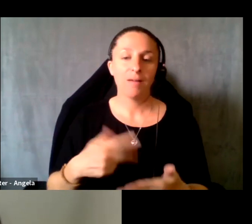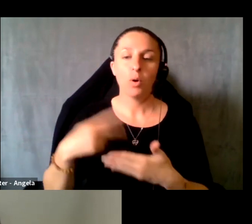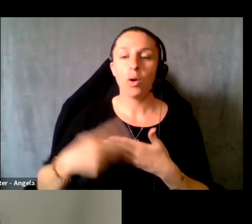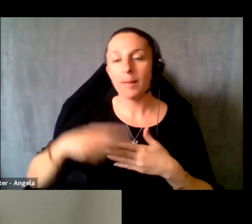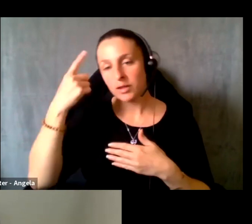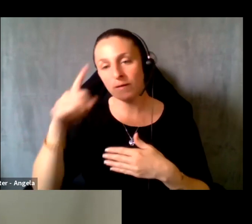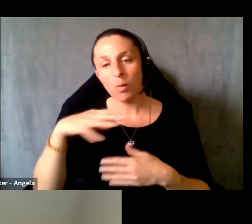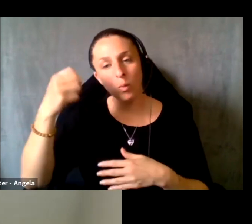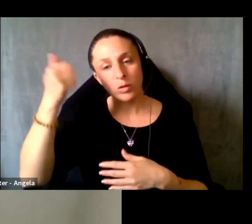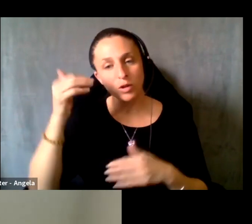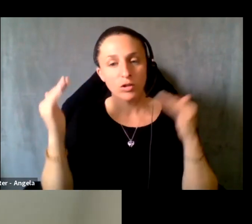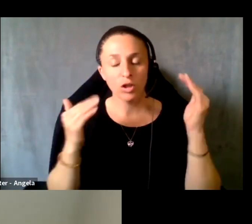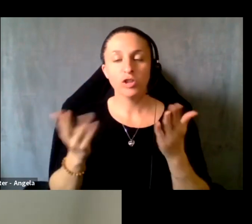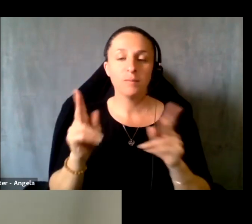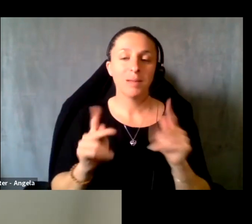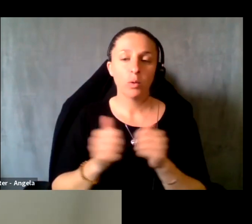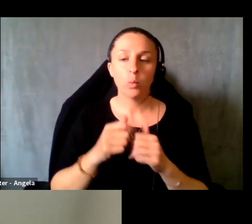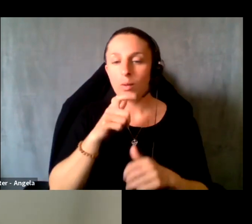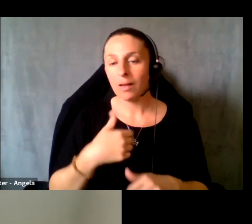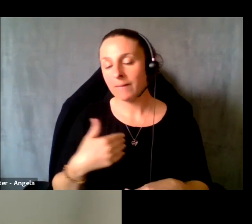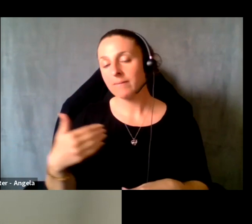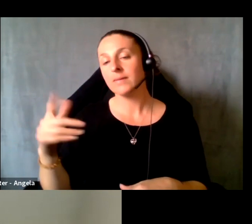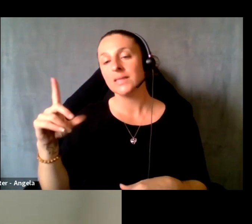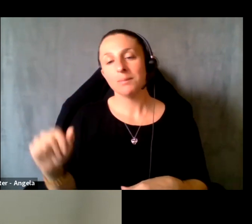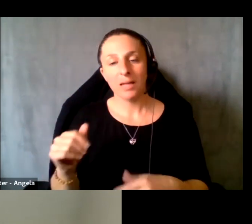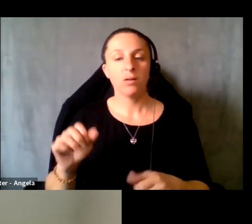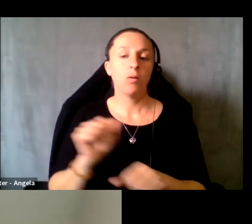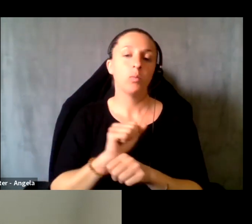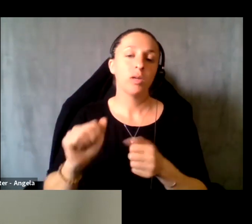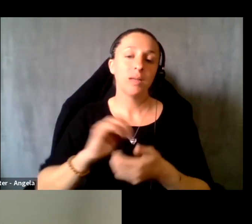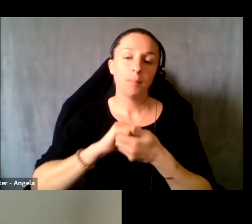and serving people with disabilities, and are working in partnership on the Master Plan